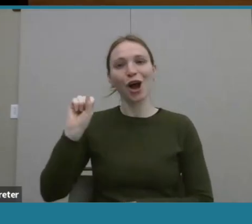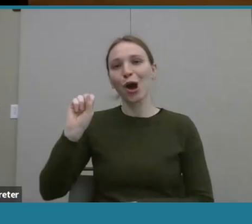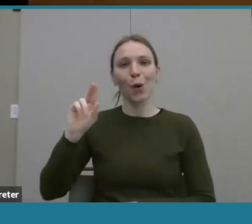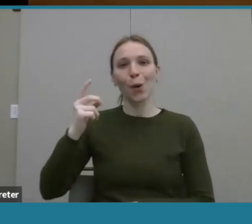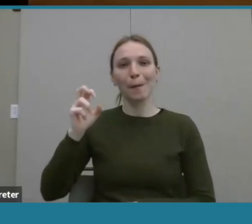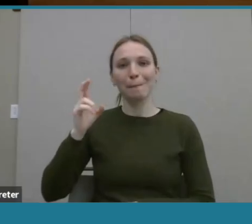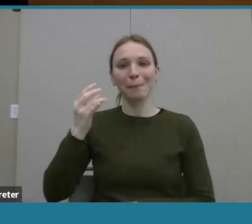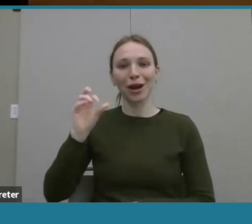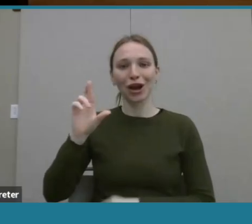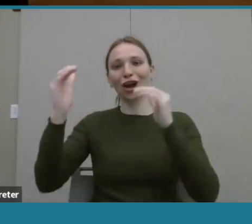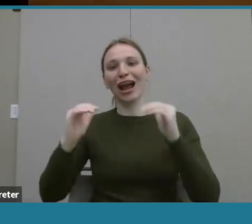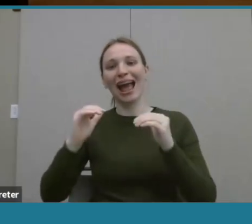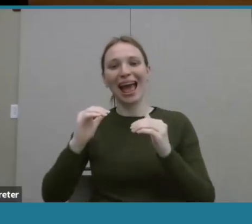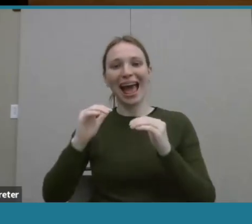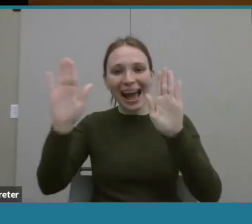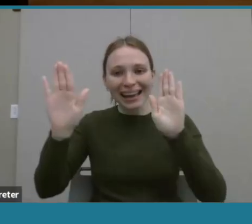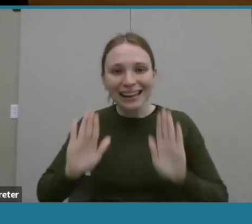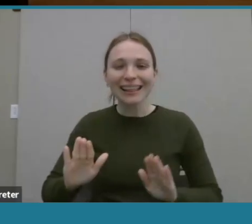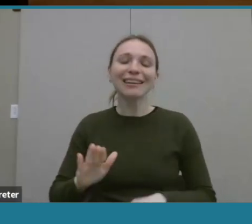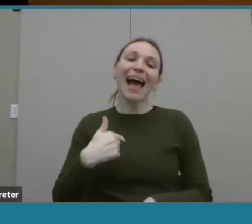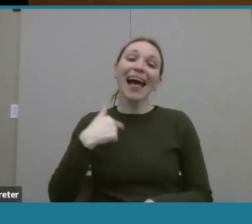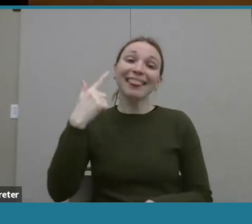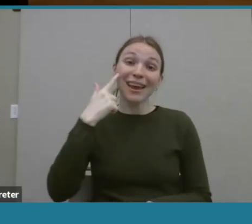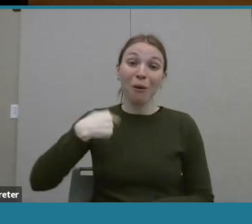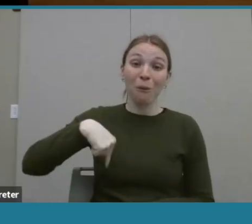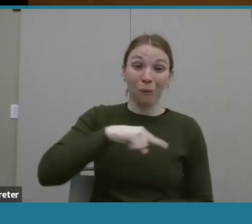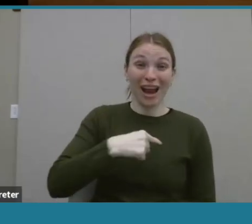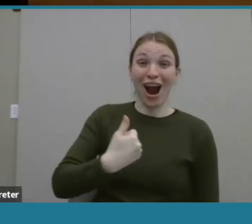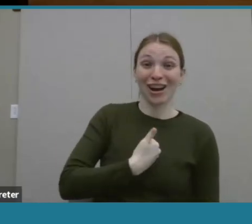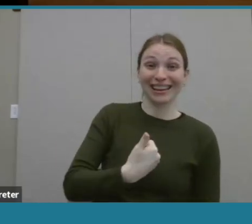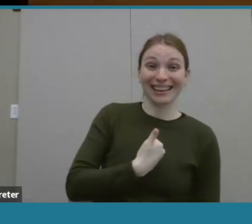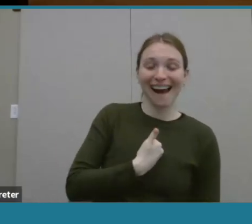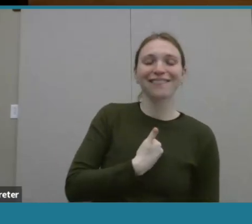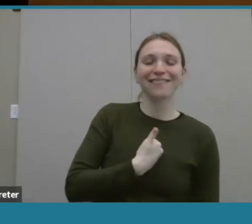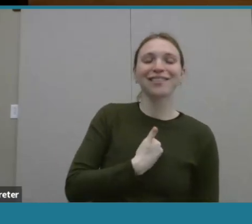were trying so hard to make sure it was good for everybody. I think we were really hard critics on ourselves, so I'm loving that the partners